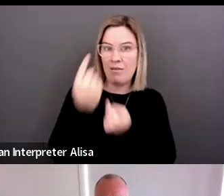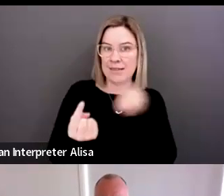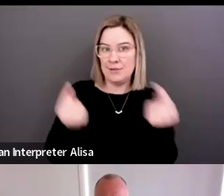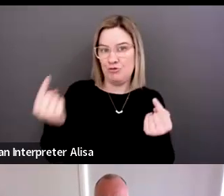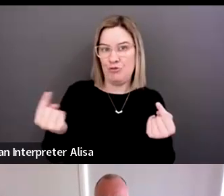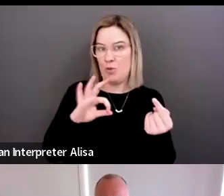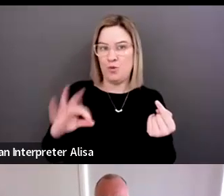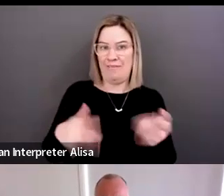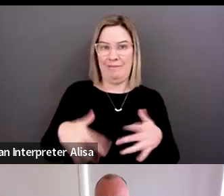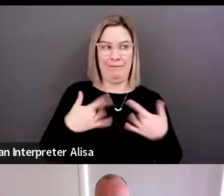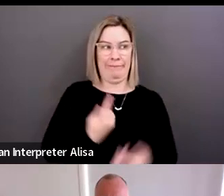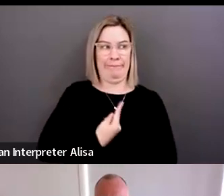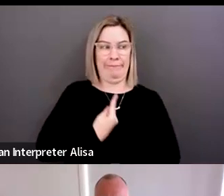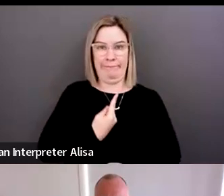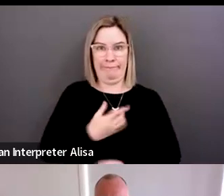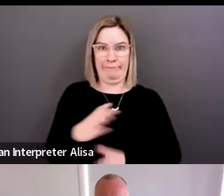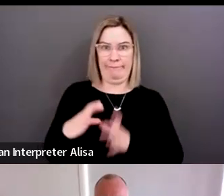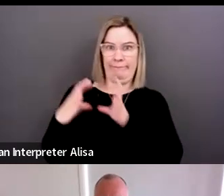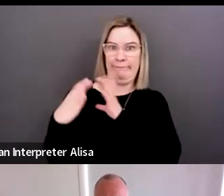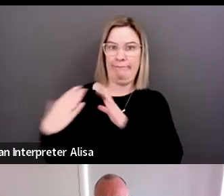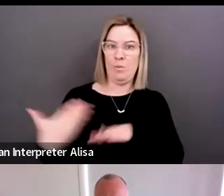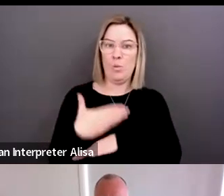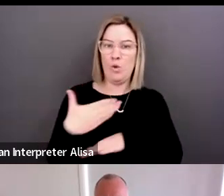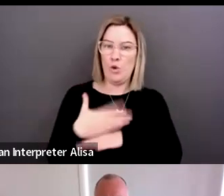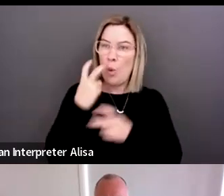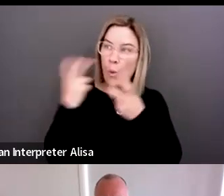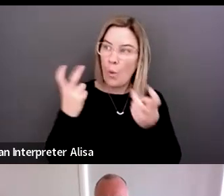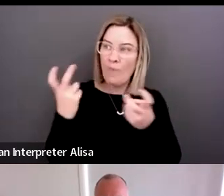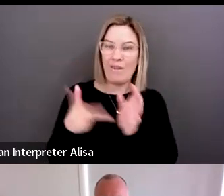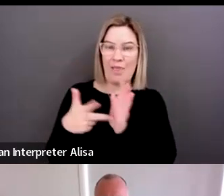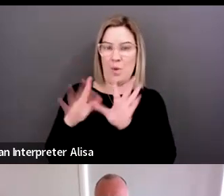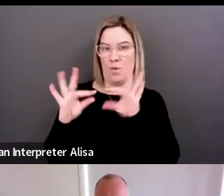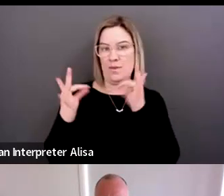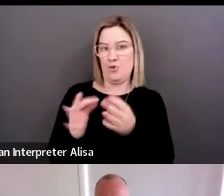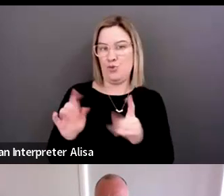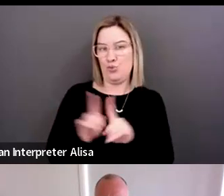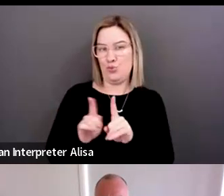and more organisations across the continent are starting to do this. So